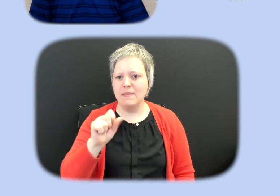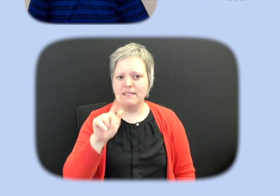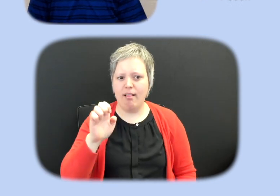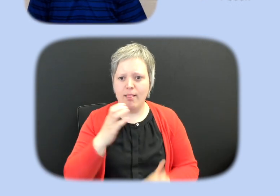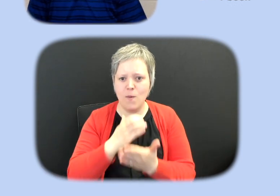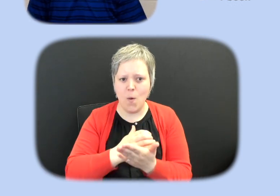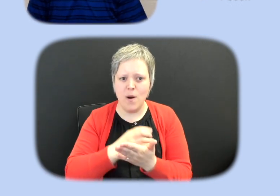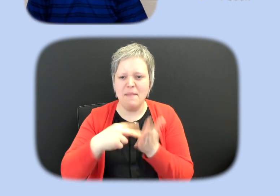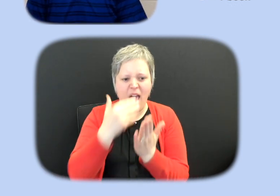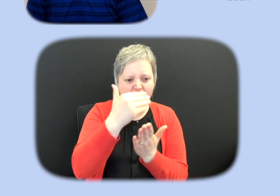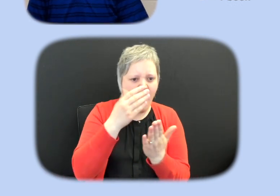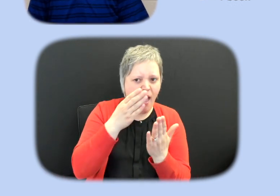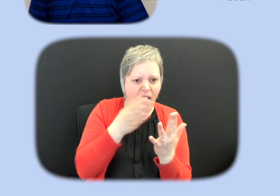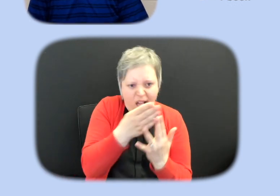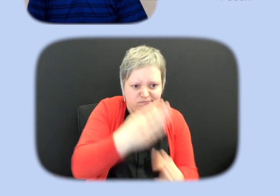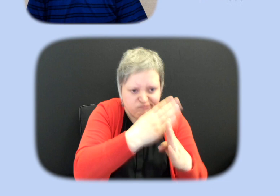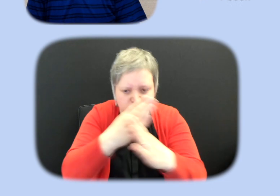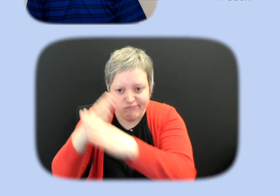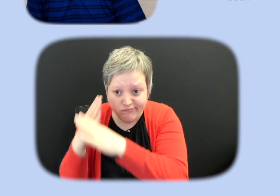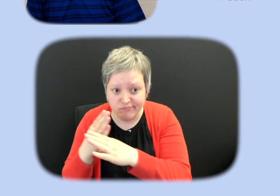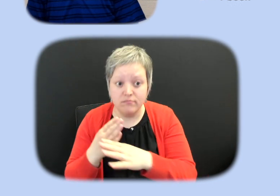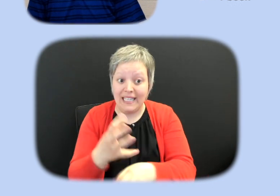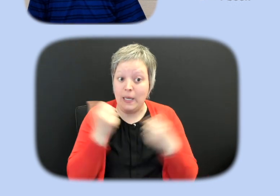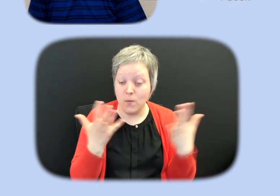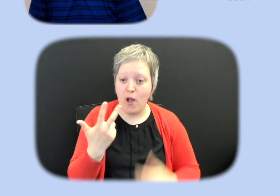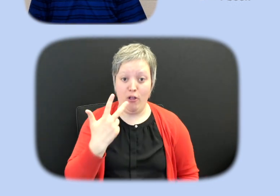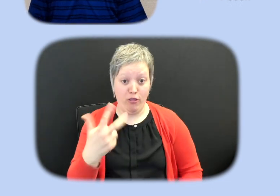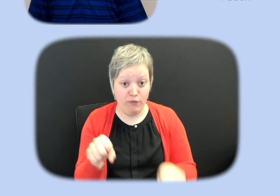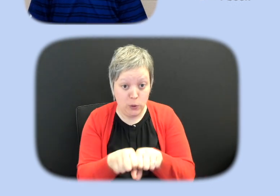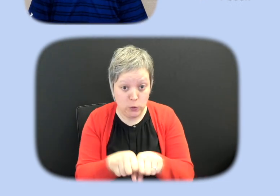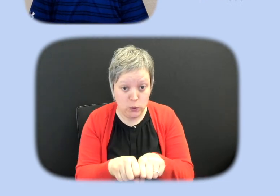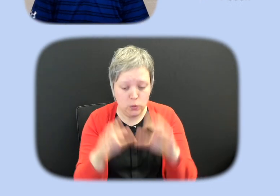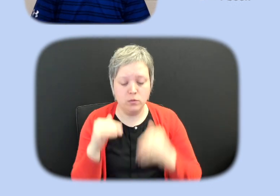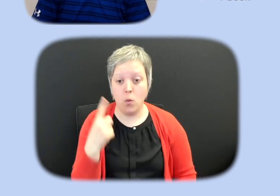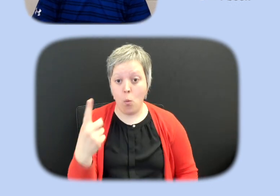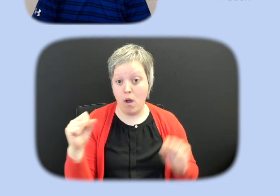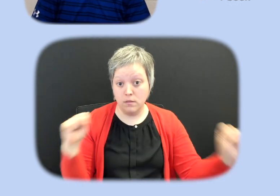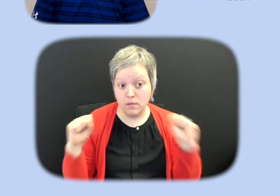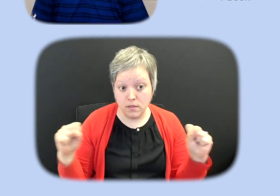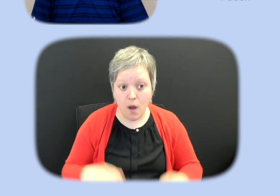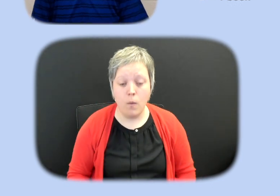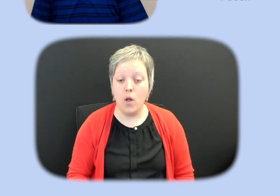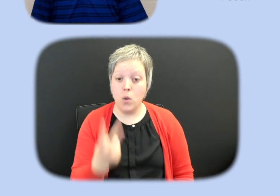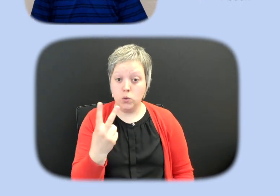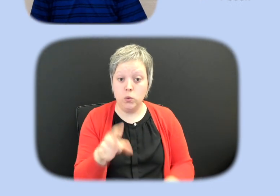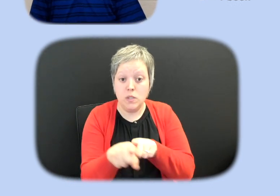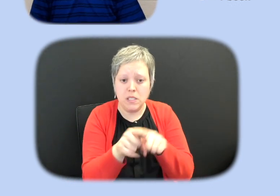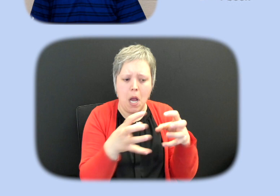10 items. You will need the following: three shoes, one towel, two sock balls or paper balls,